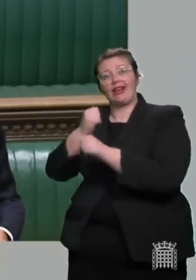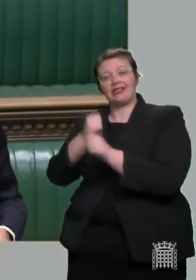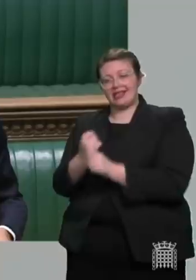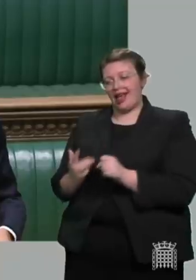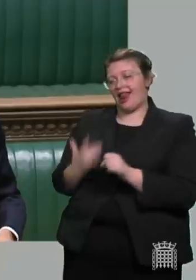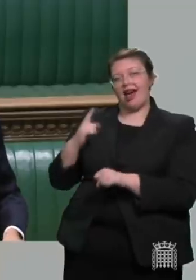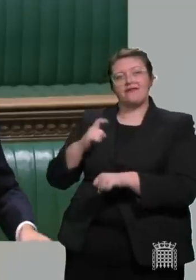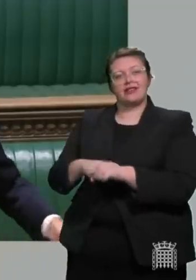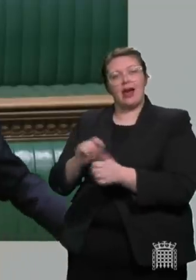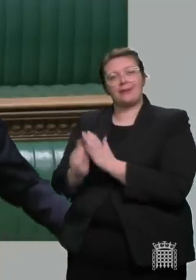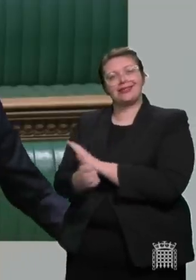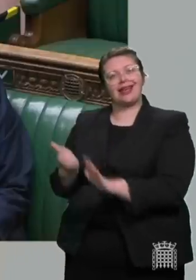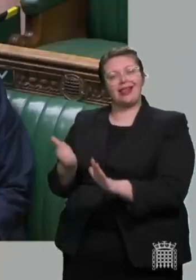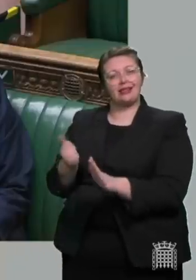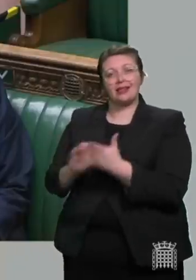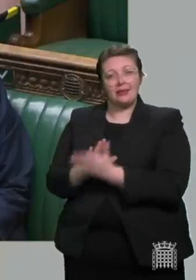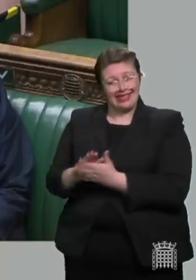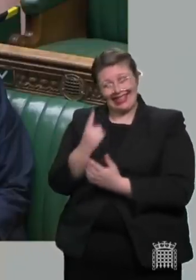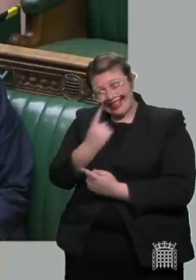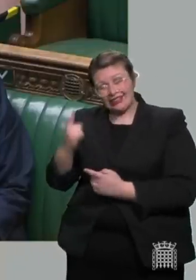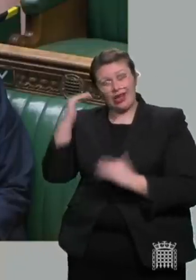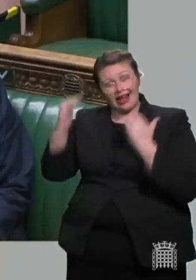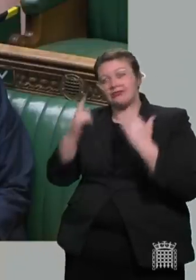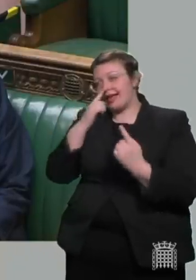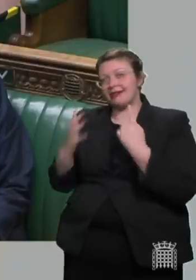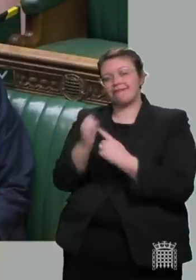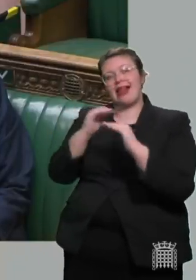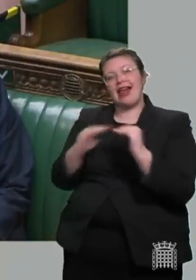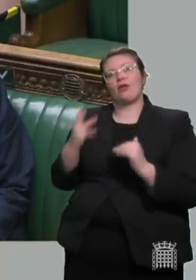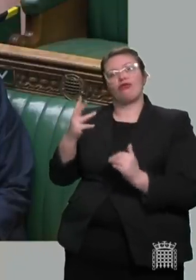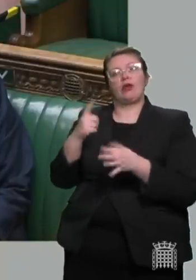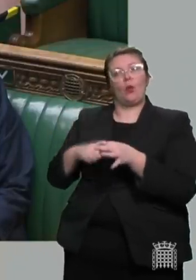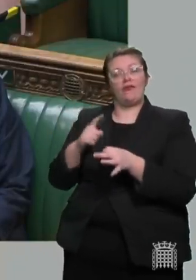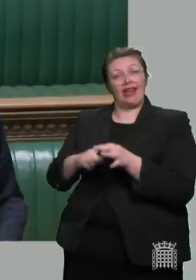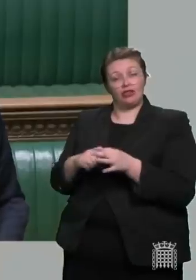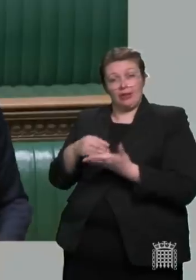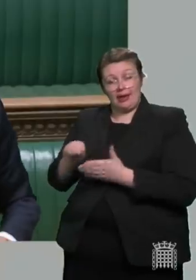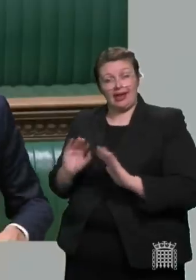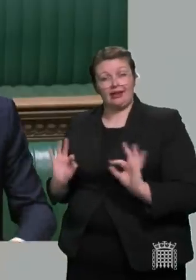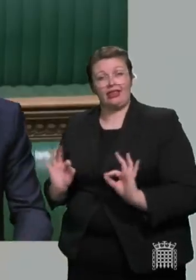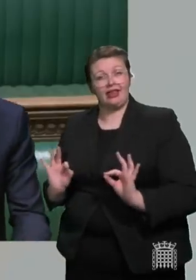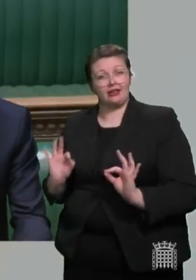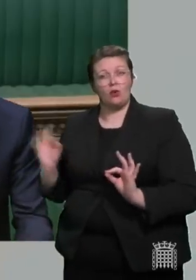for a fully funded level 3 qualification. And we want businesses to hire new apprentices,